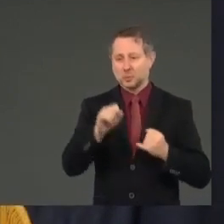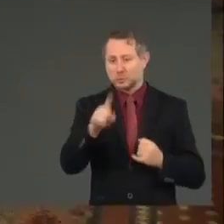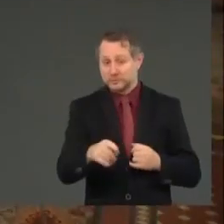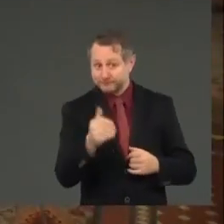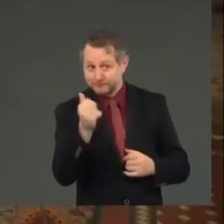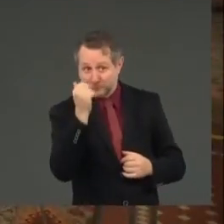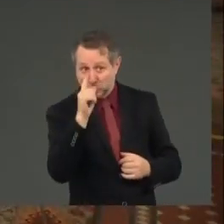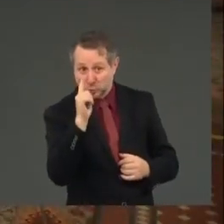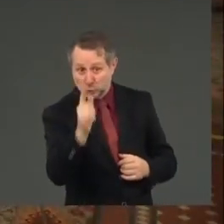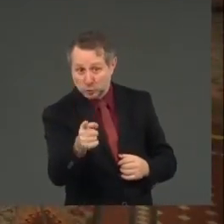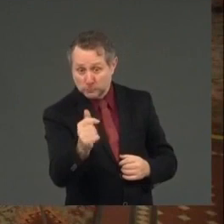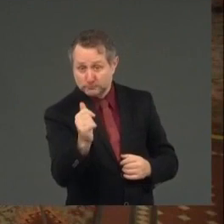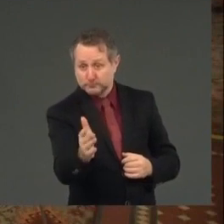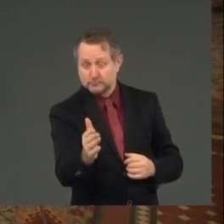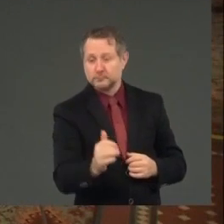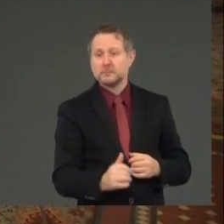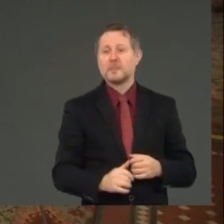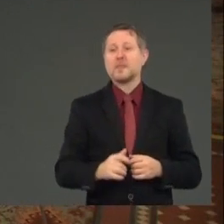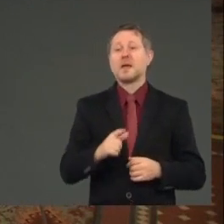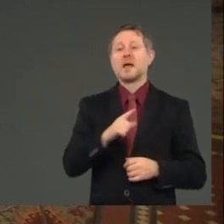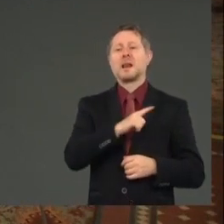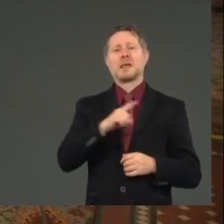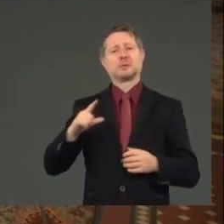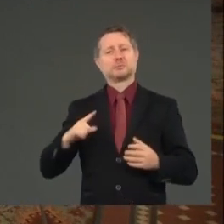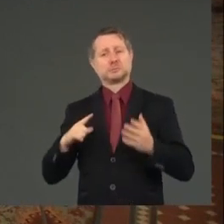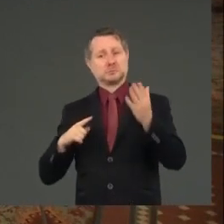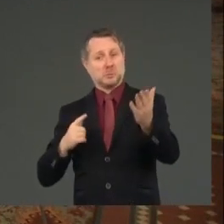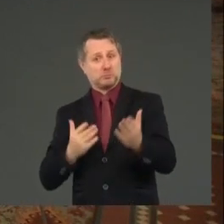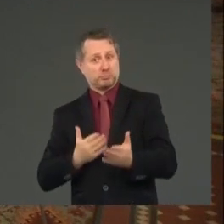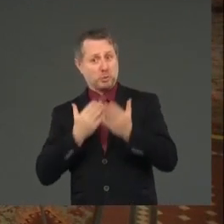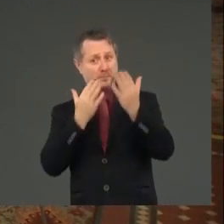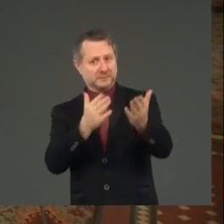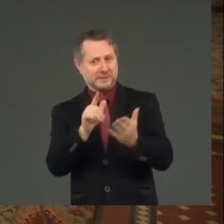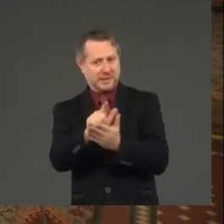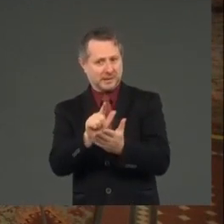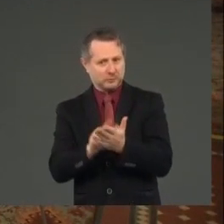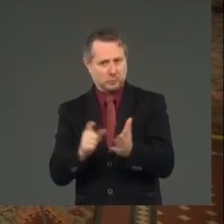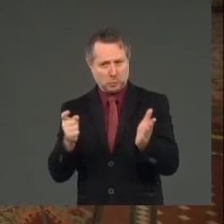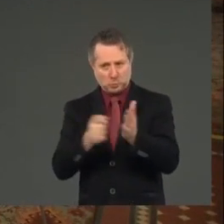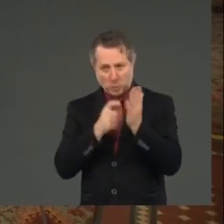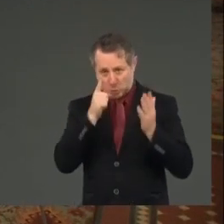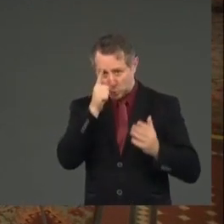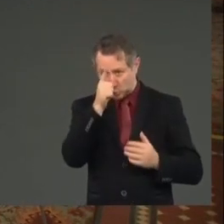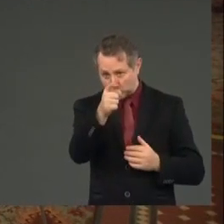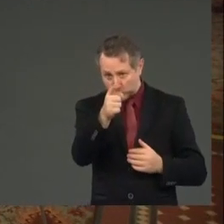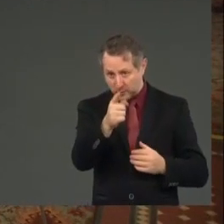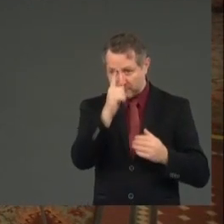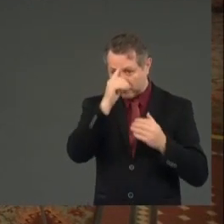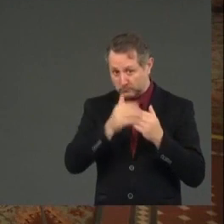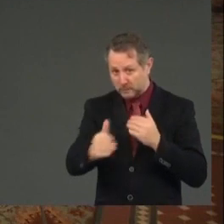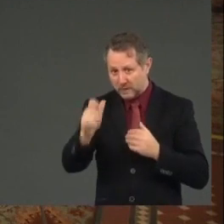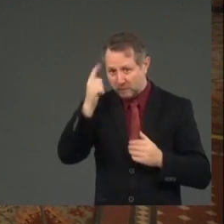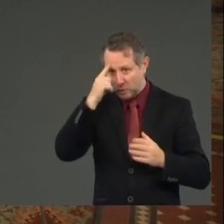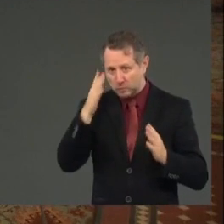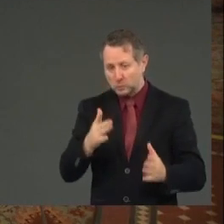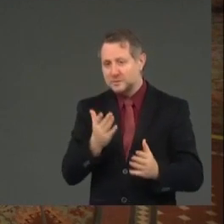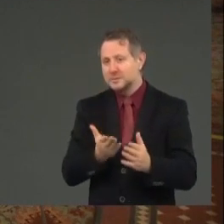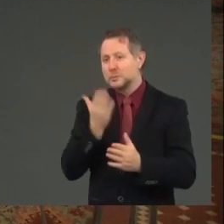NOW, AND IT IS STATEWIDE. LAST QUESTION FOR YOU.